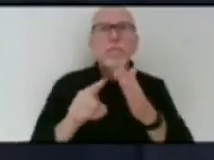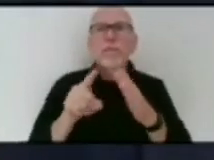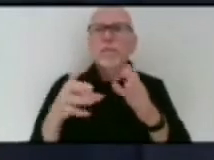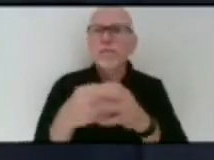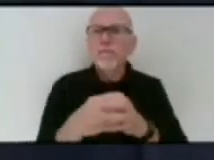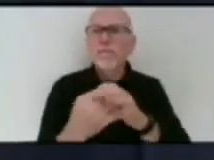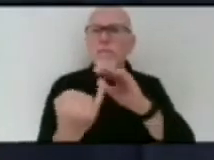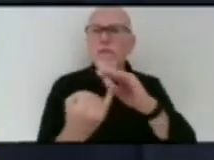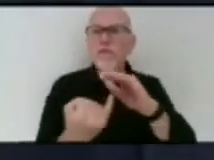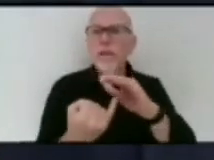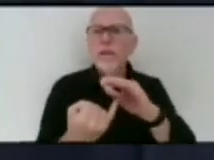slow that spread.